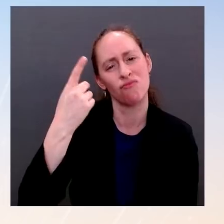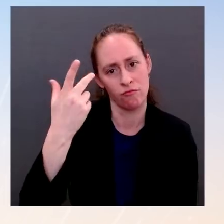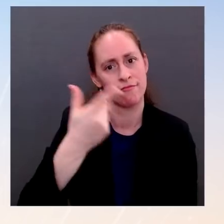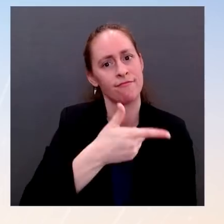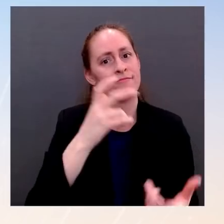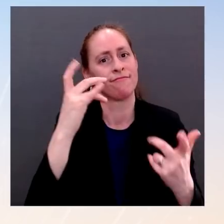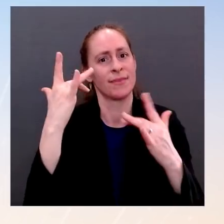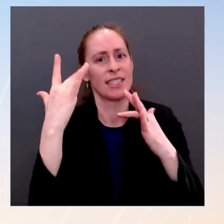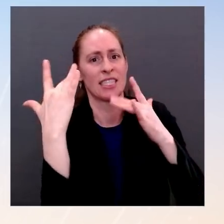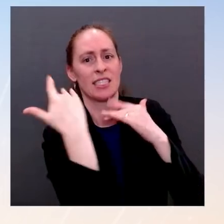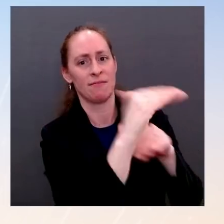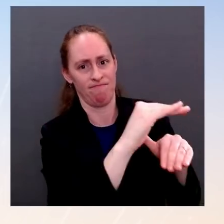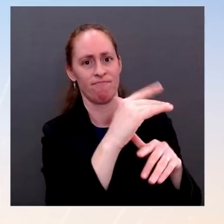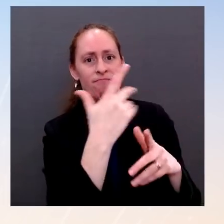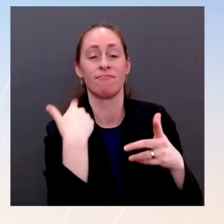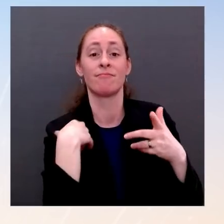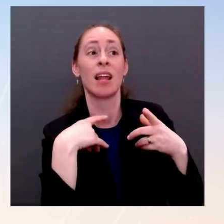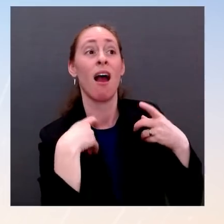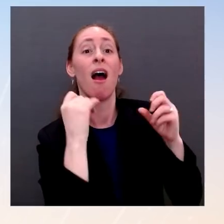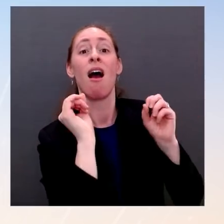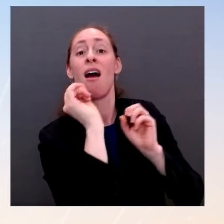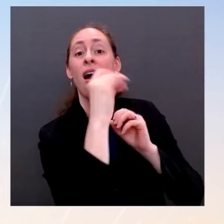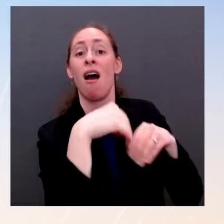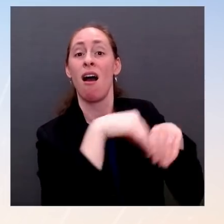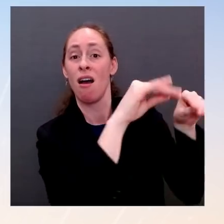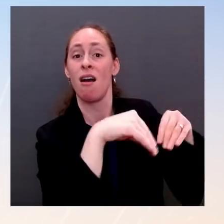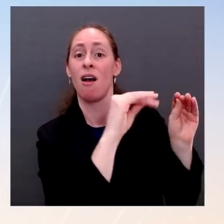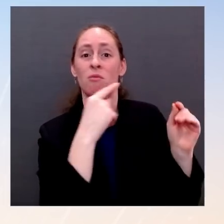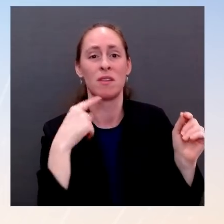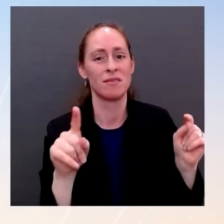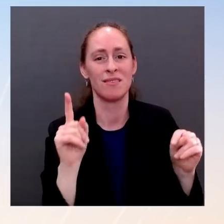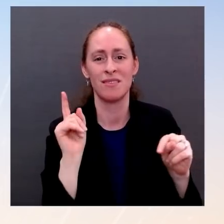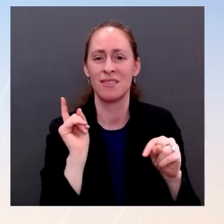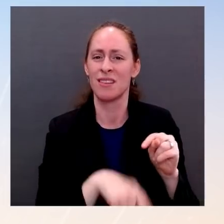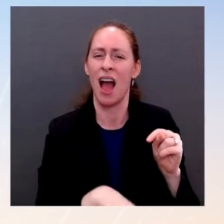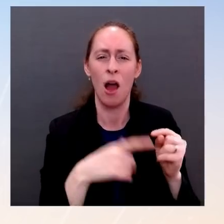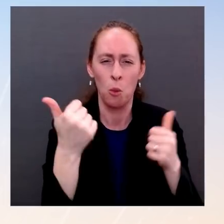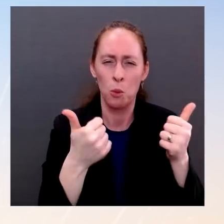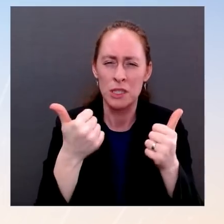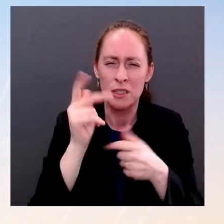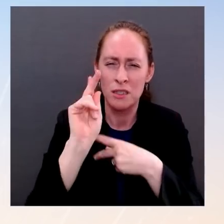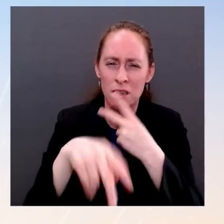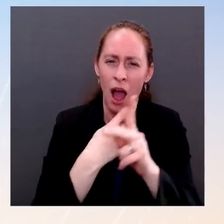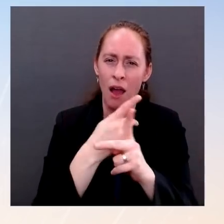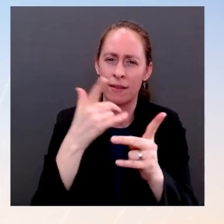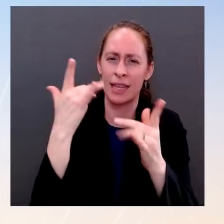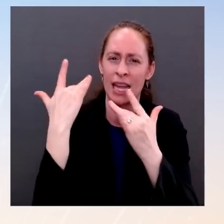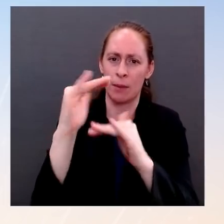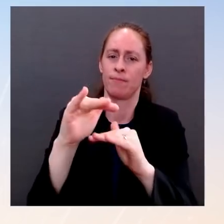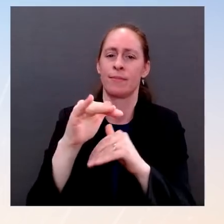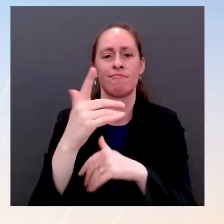and Allies withhold from Putin that he can't get elsewhere for example, from China? Mr. Singh: